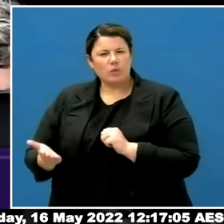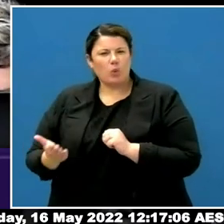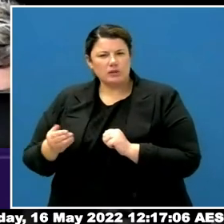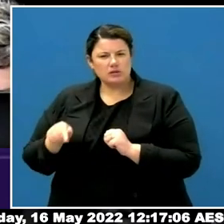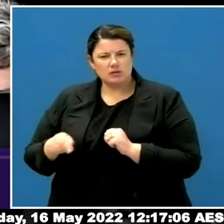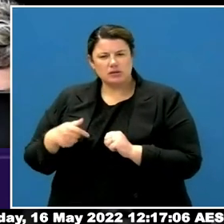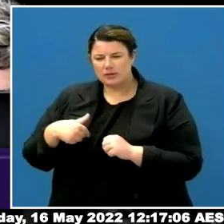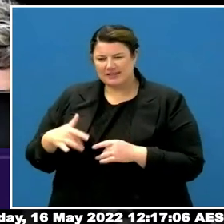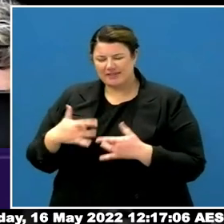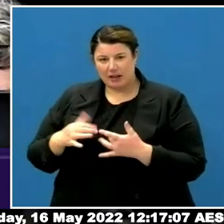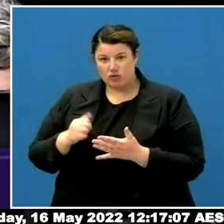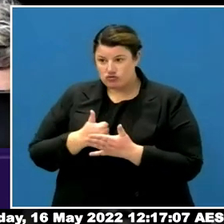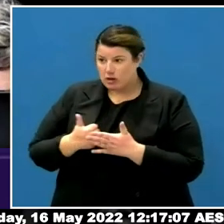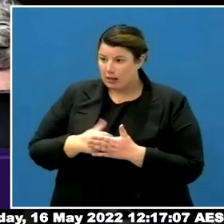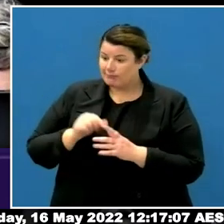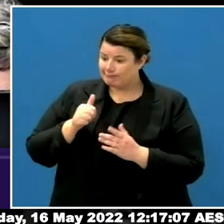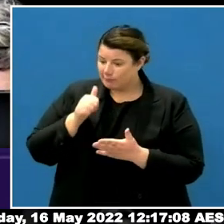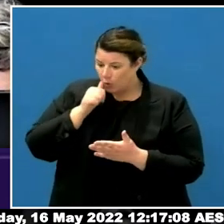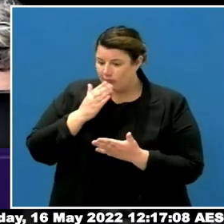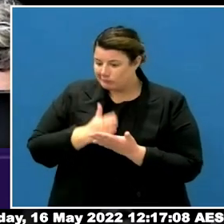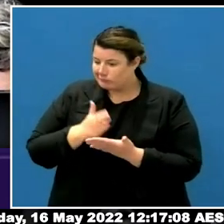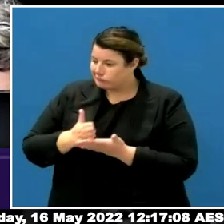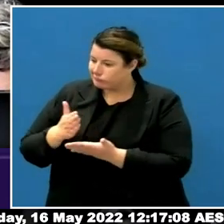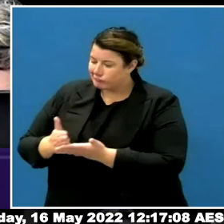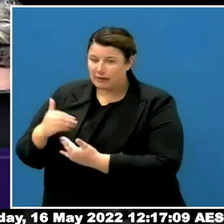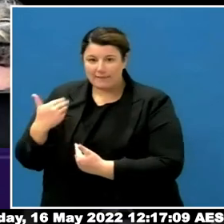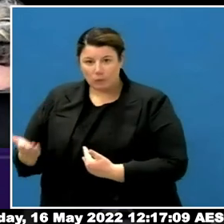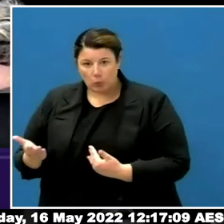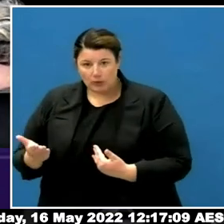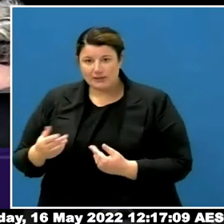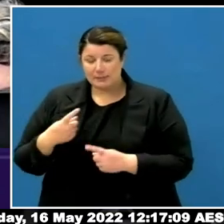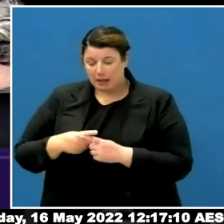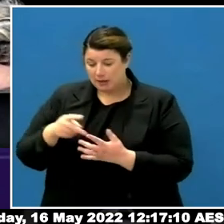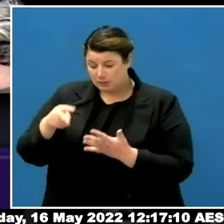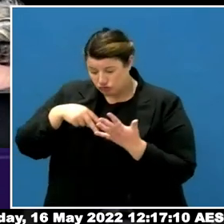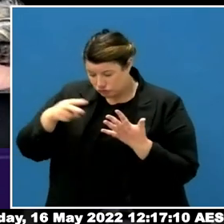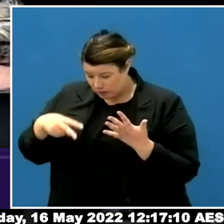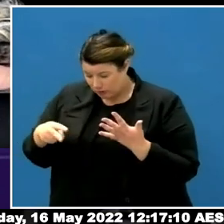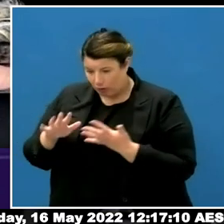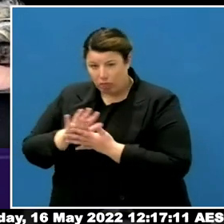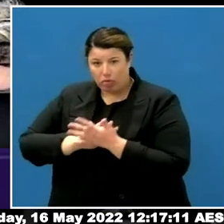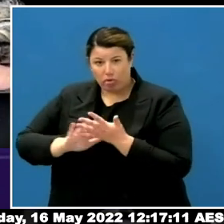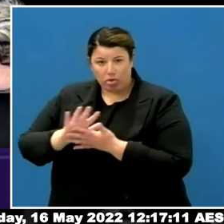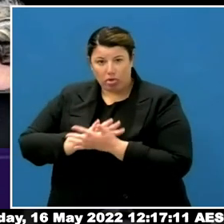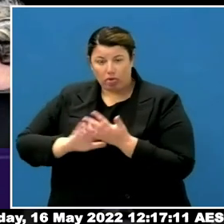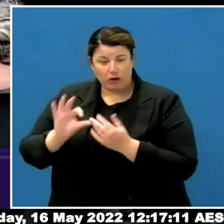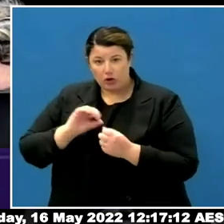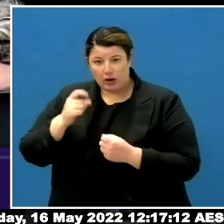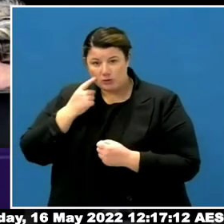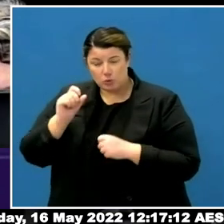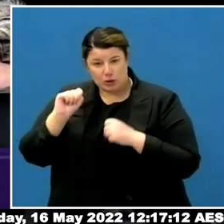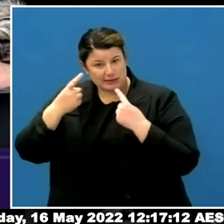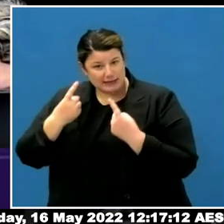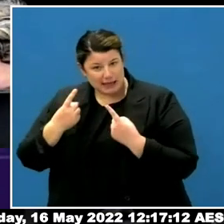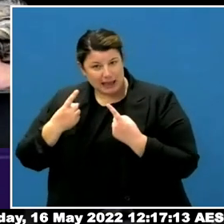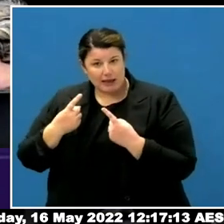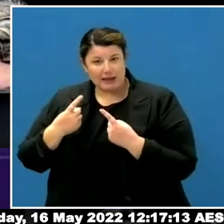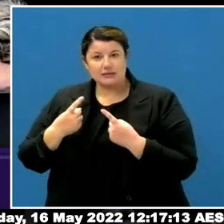issued regularly? SALLY: Yes. MR FOGARTY: That they weren't easy to understand? Yes. MR FOGARTY: And reconciled between the dates?